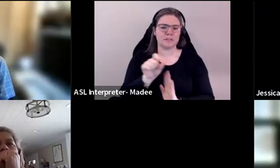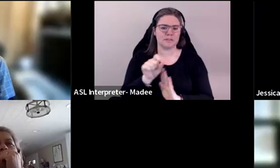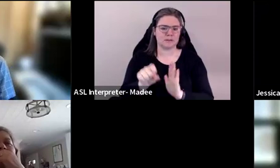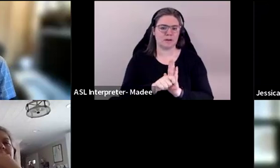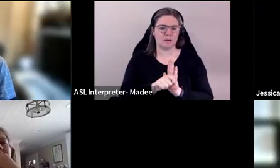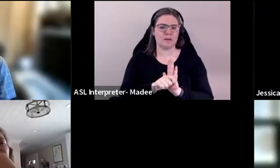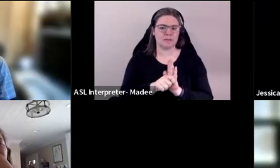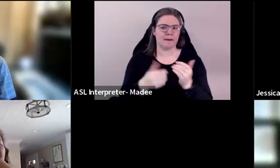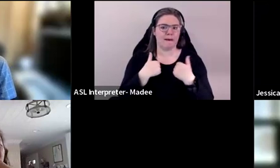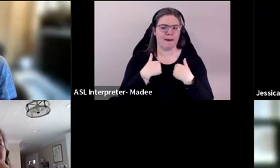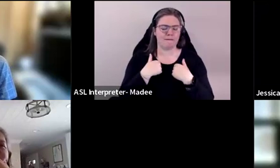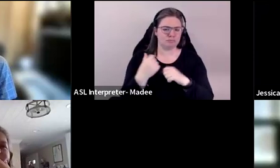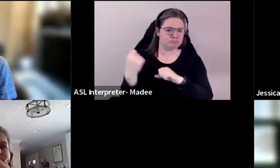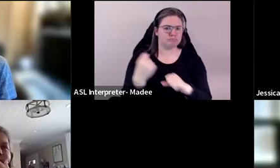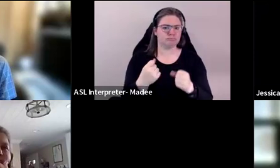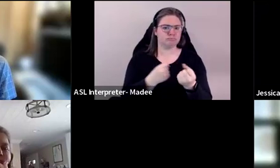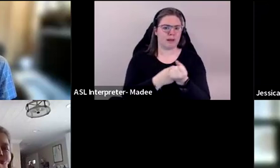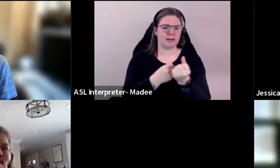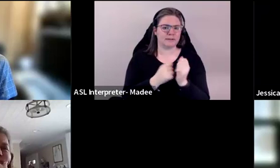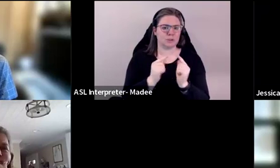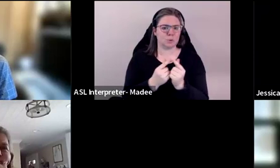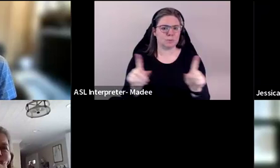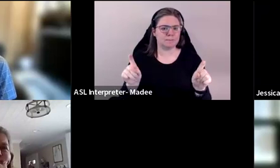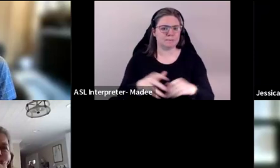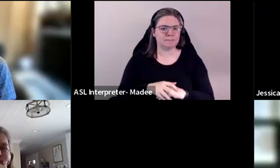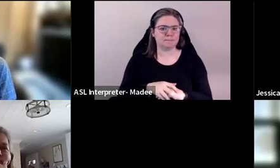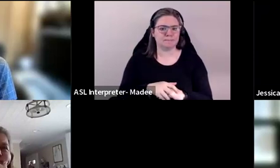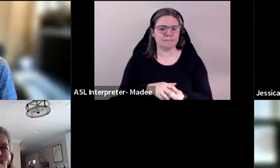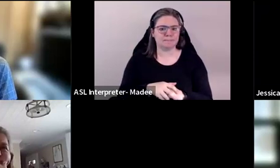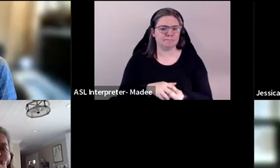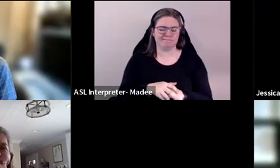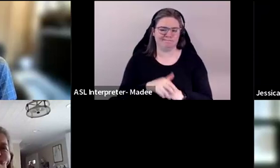Don Dew: advocacy? Don Dew: Great, I mean. Don Dew: not. Not every state does.